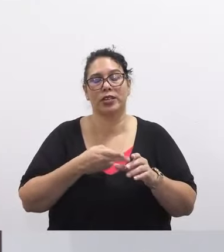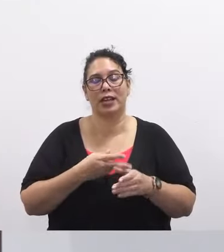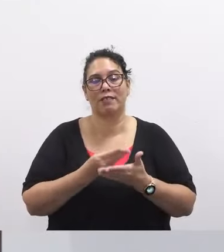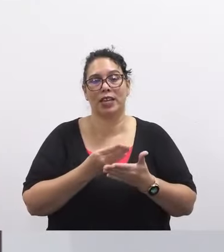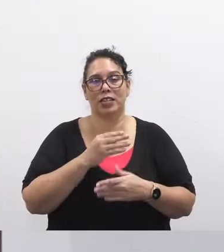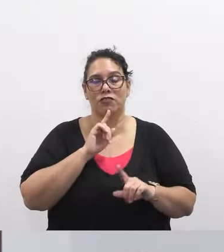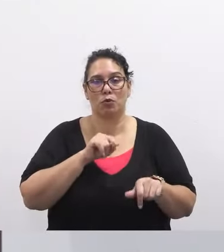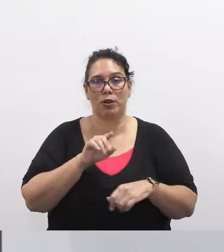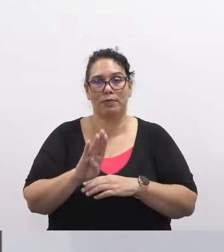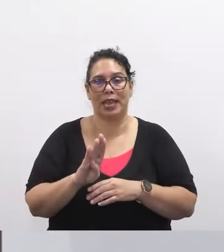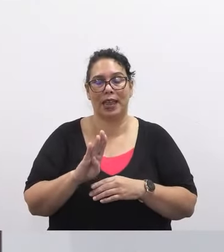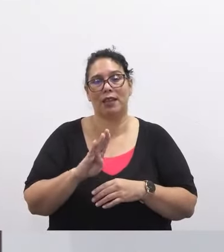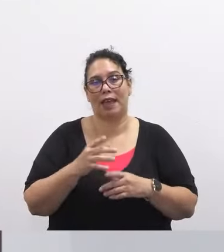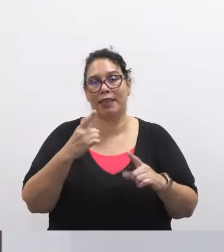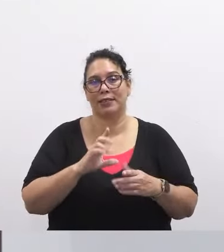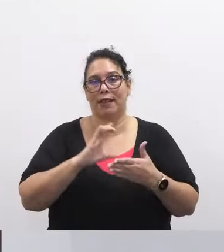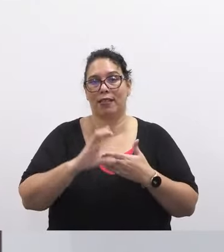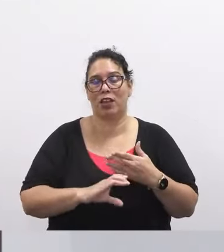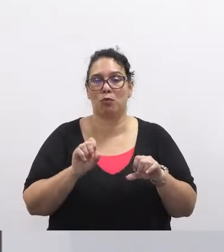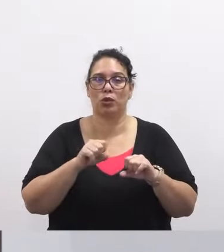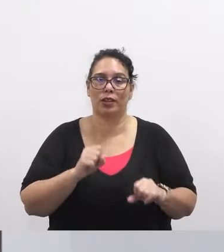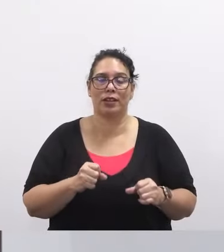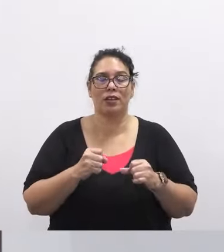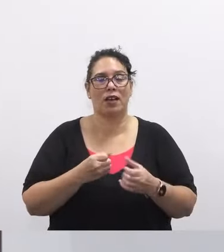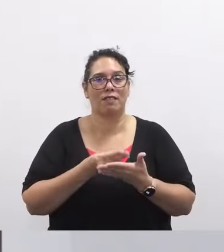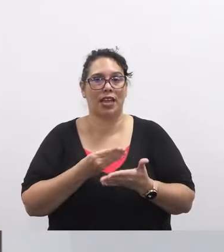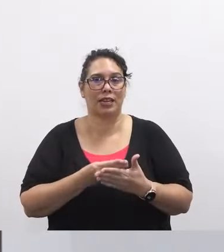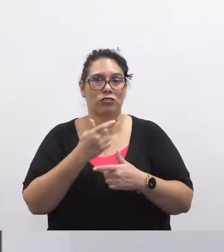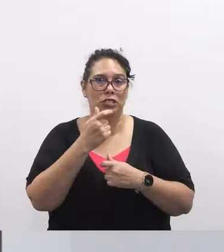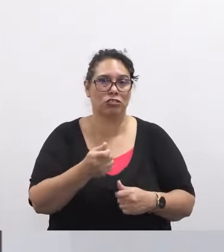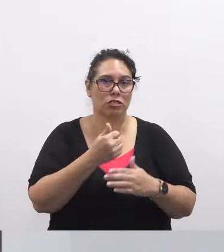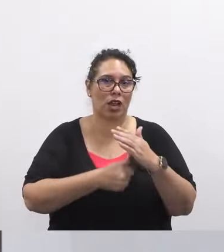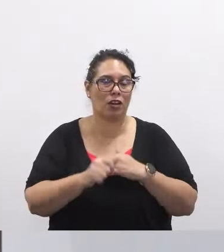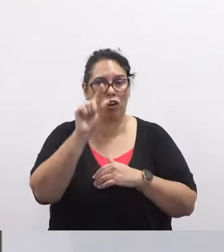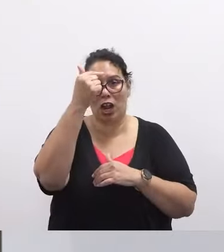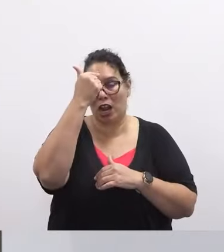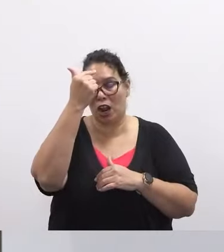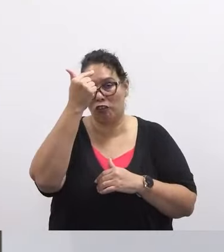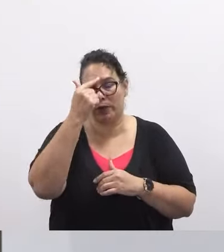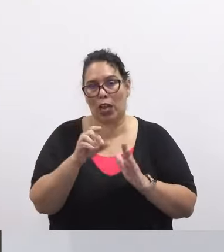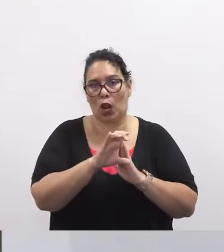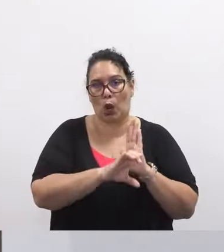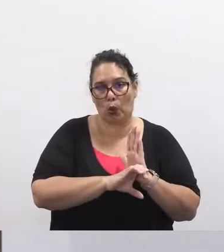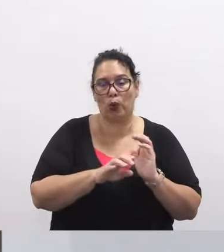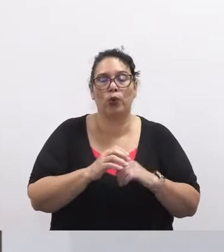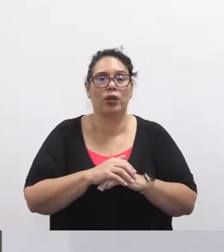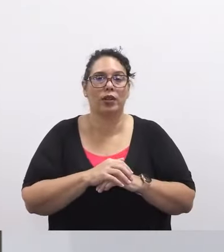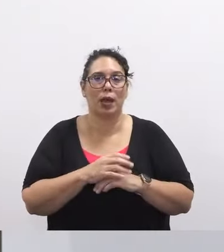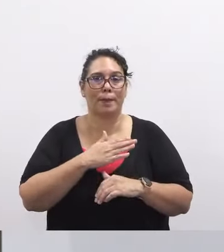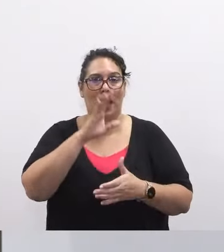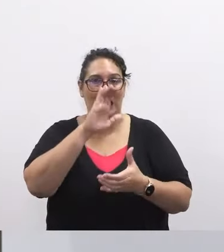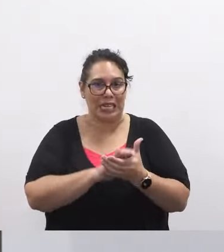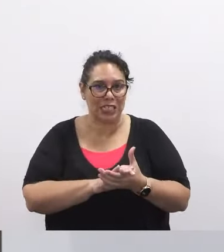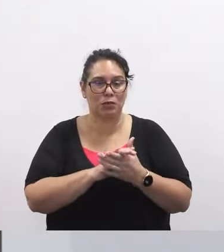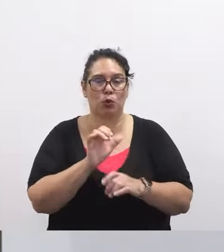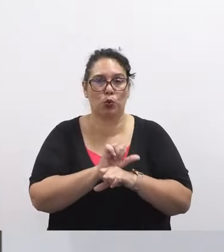on the consent calendar. I have a potential financial interest under government code 1091 and 87100. My husband works for a subcontractor